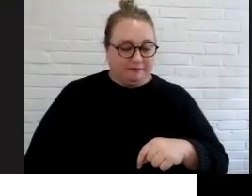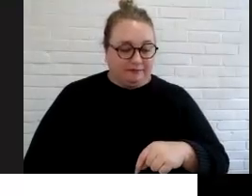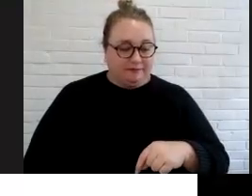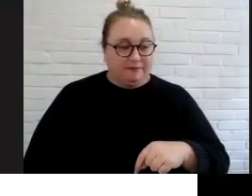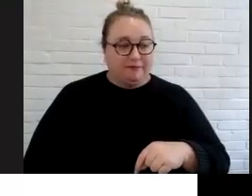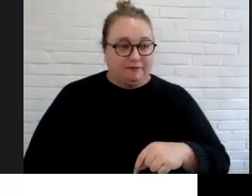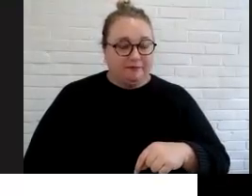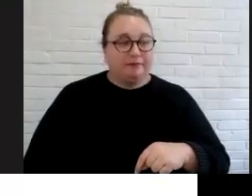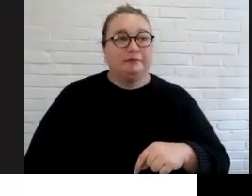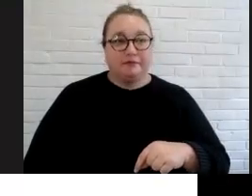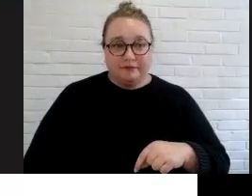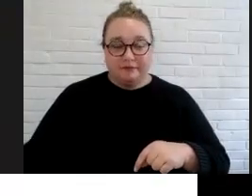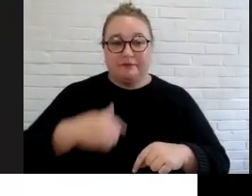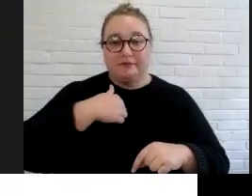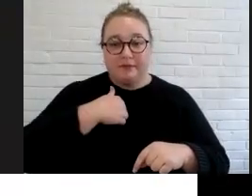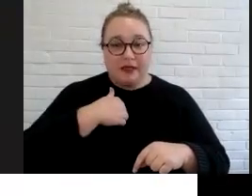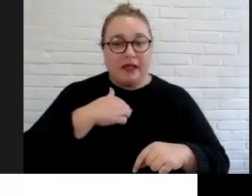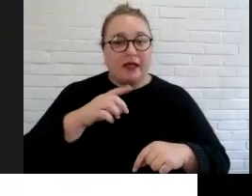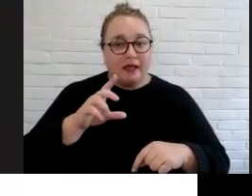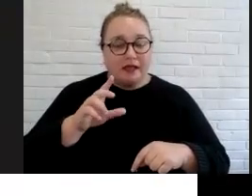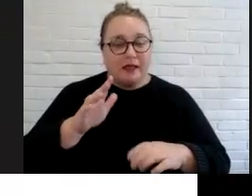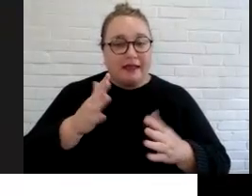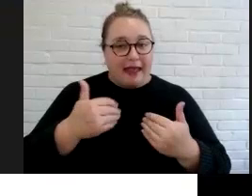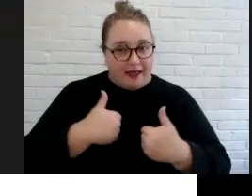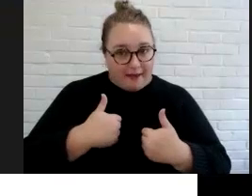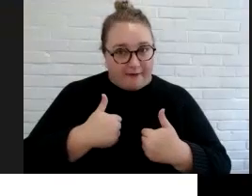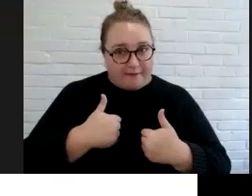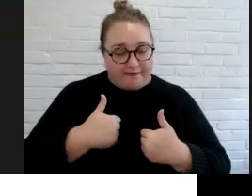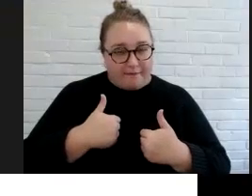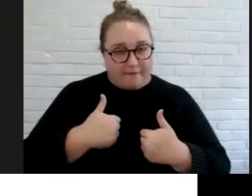I do have, I'm going to put this link in the.